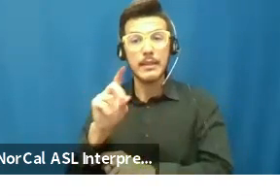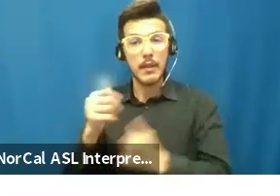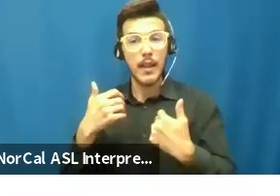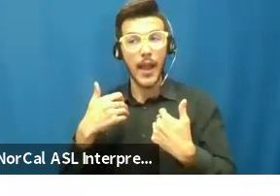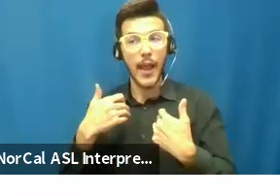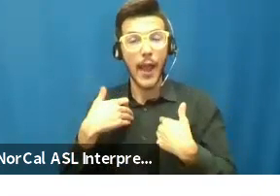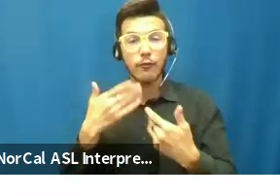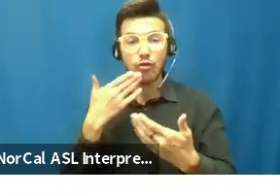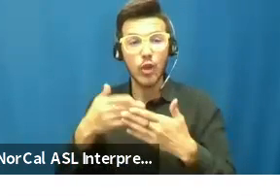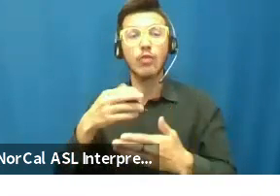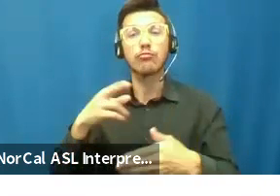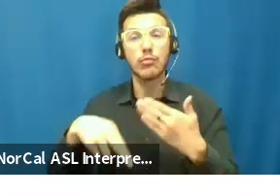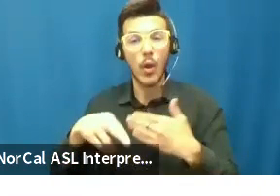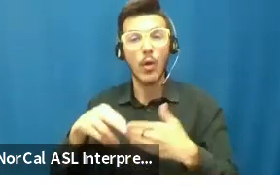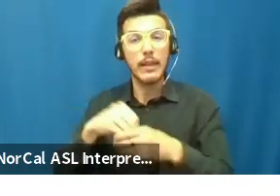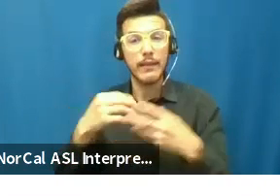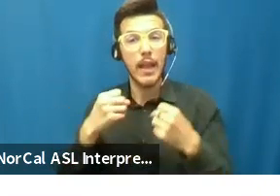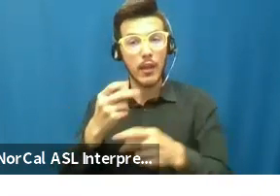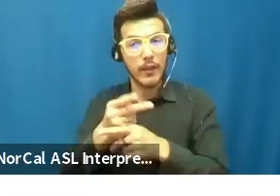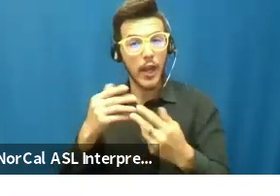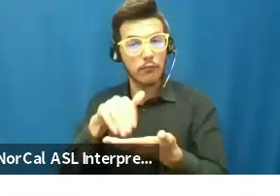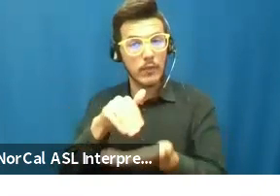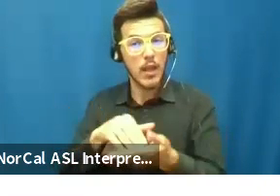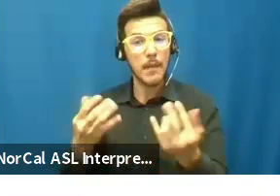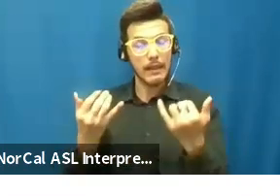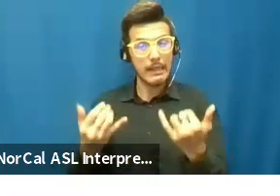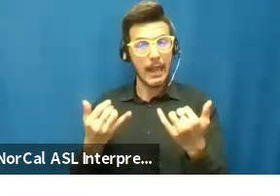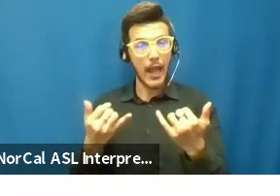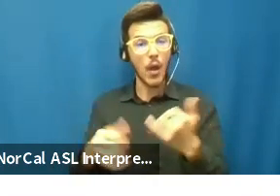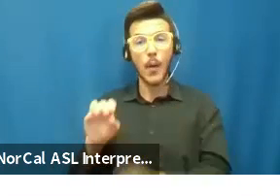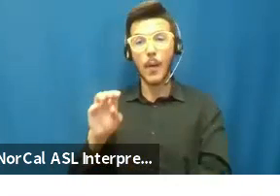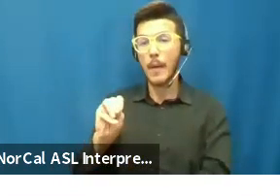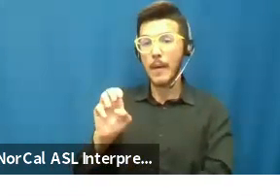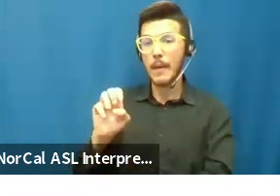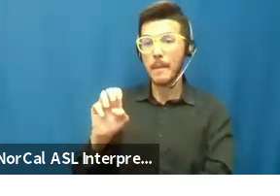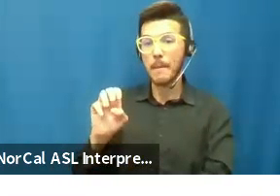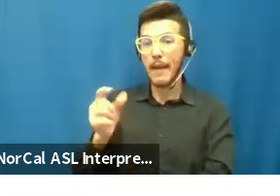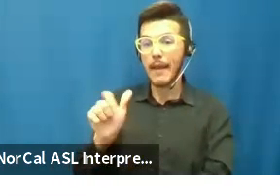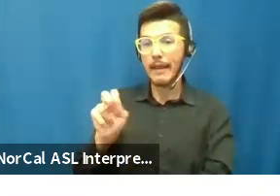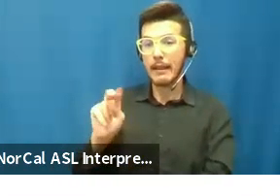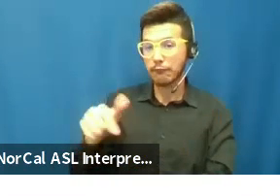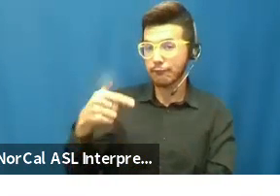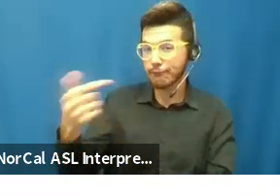All right, Megan and Steven, I will now turn it over to you.